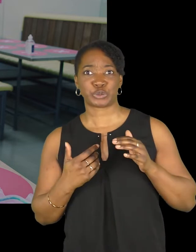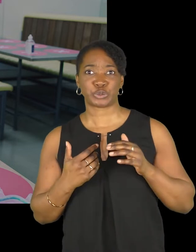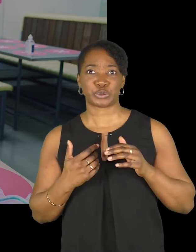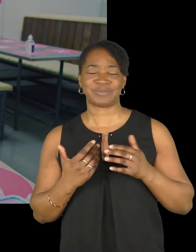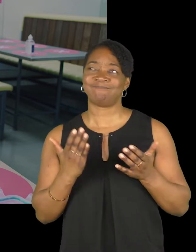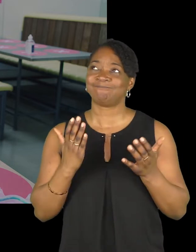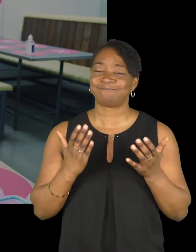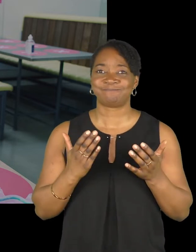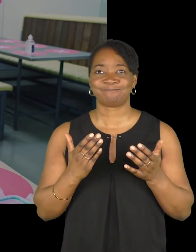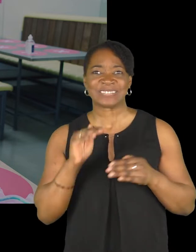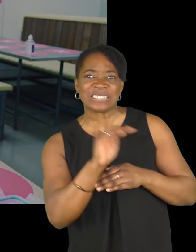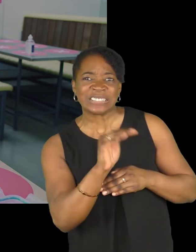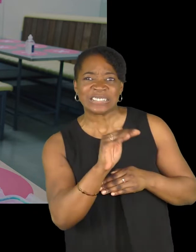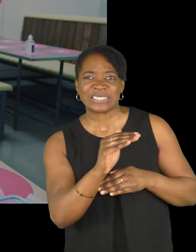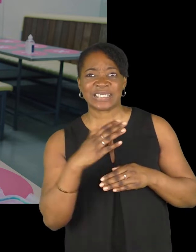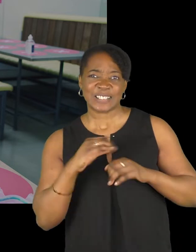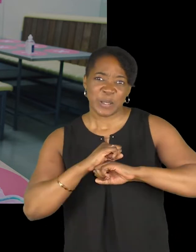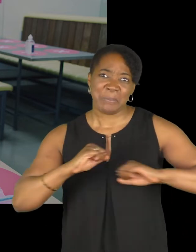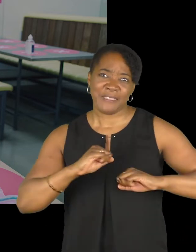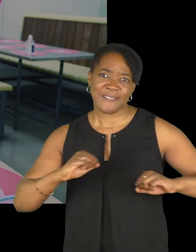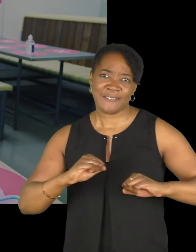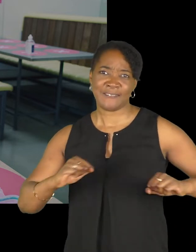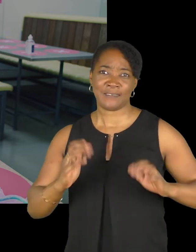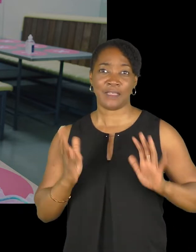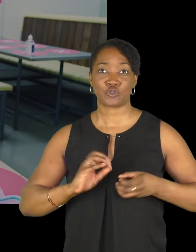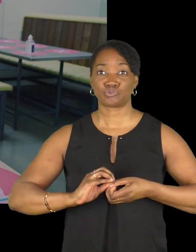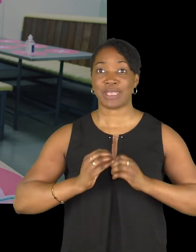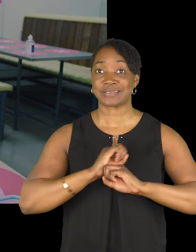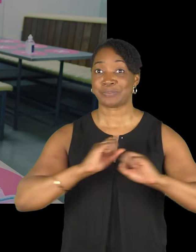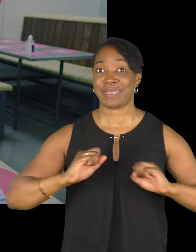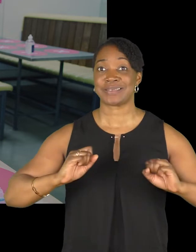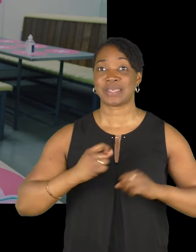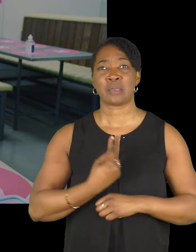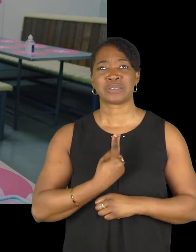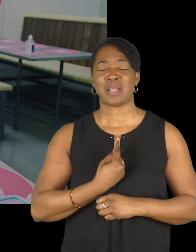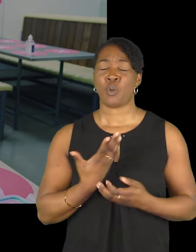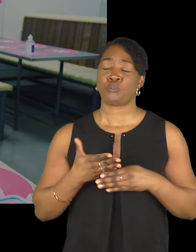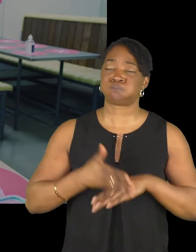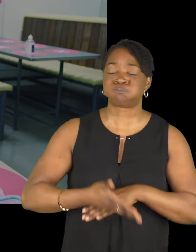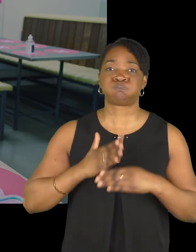or the fact that we have to make these movements for ourselves, it's labour,